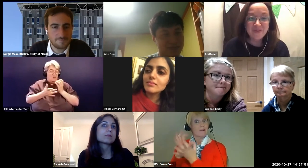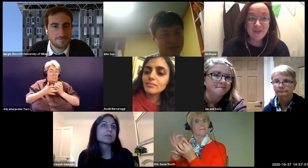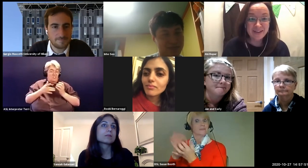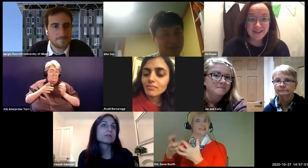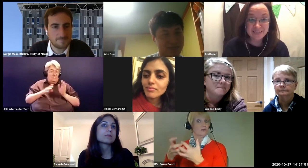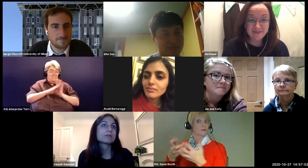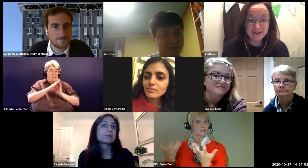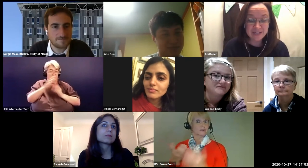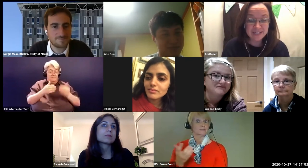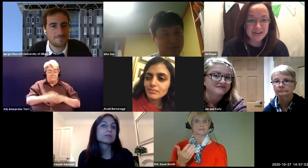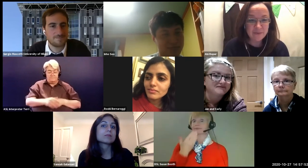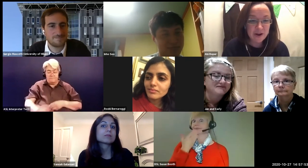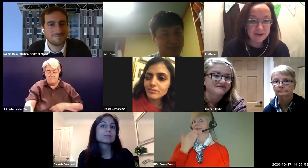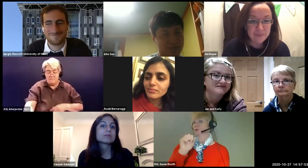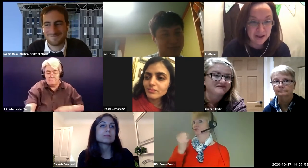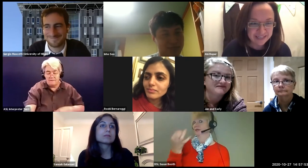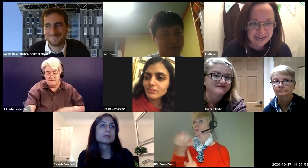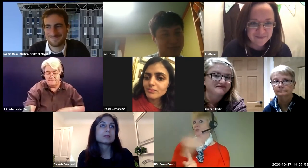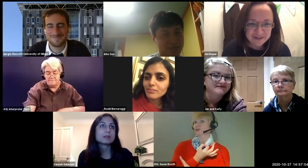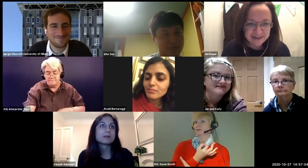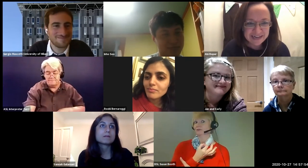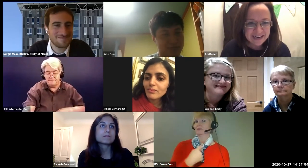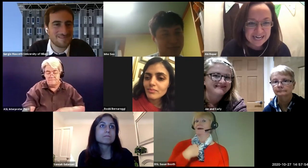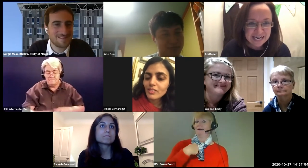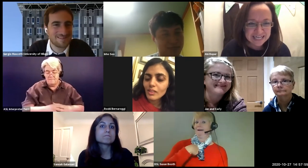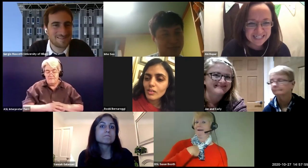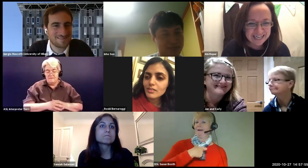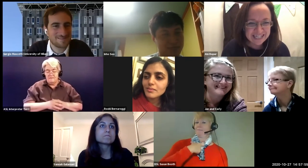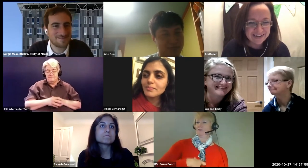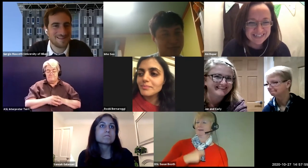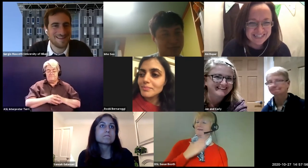thank you that's a great question and one I personally am very keen to hear the answer